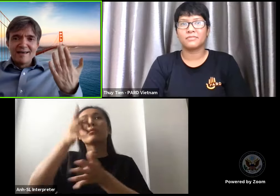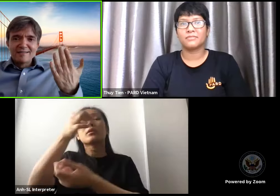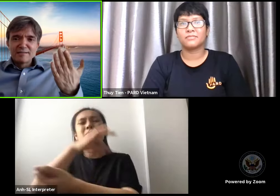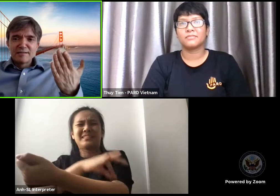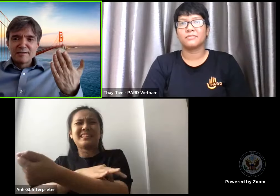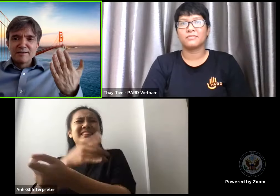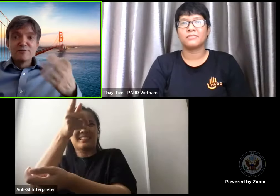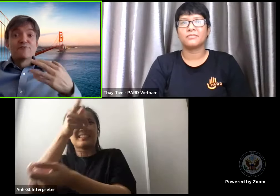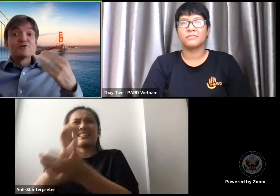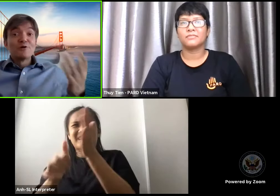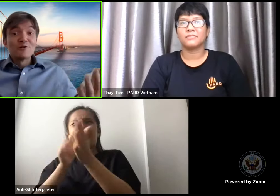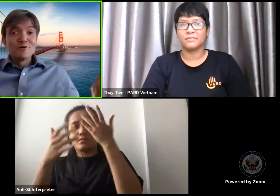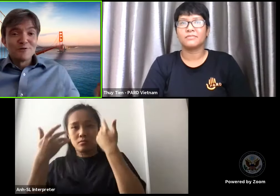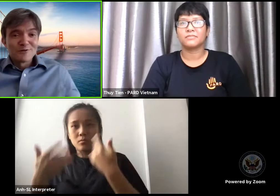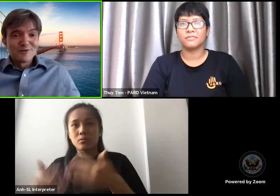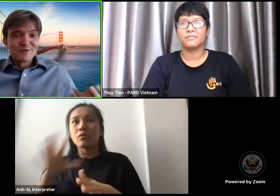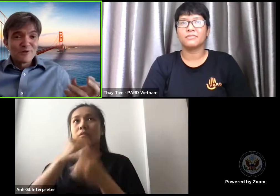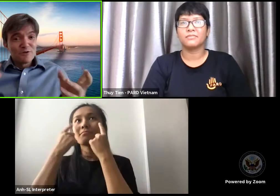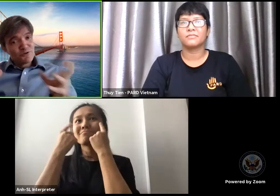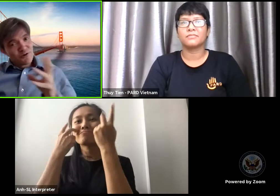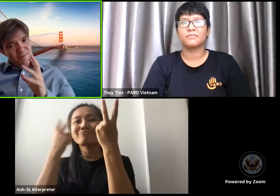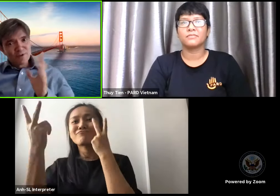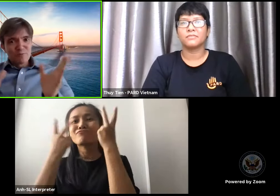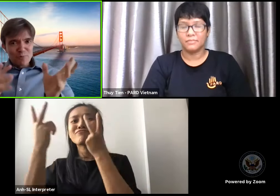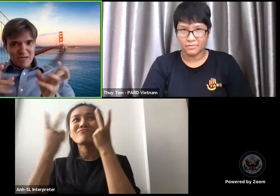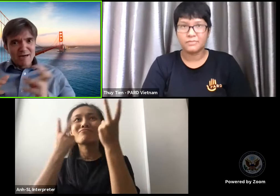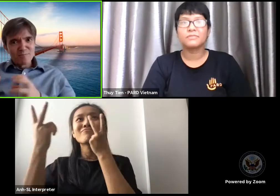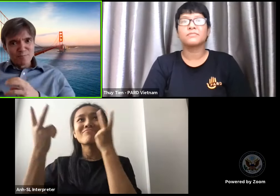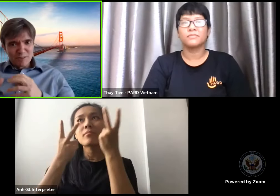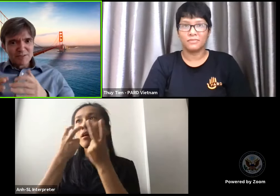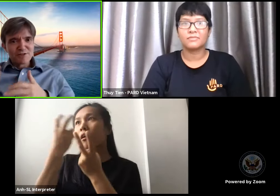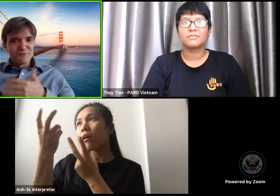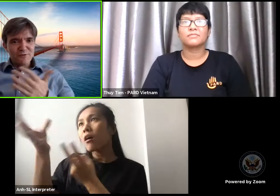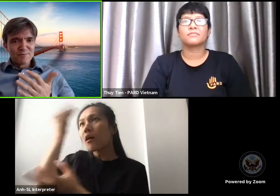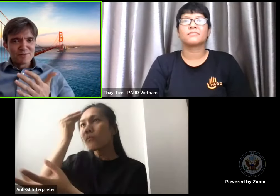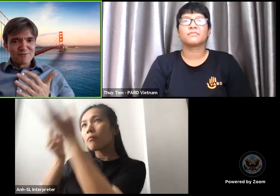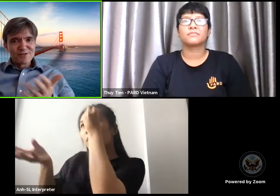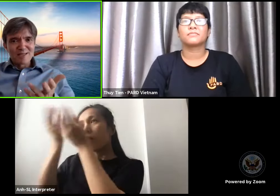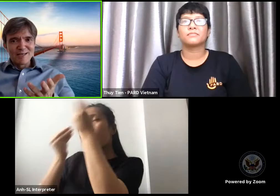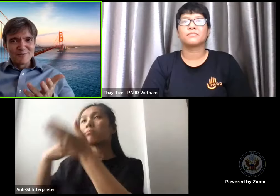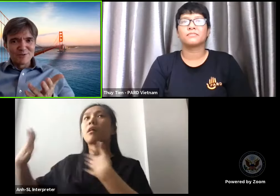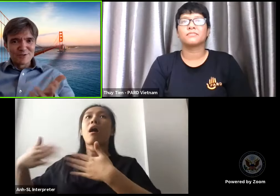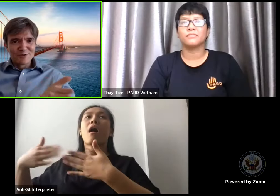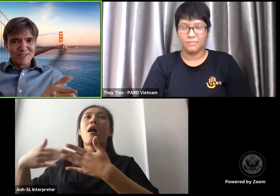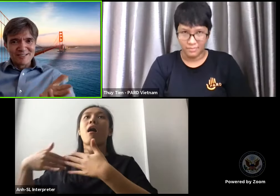that you're visual learners so you're able to pick up additional forms of sign language quickly.